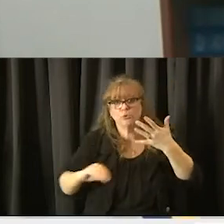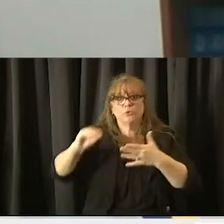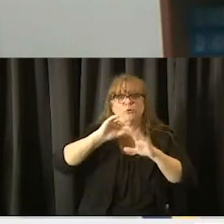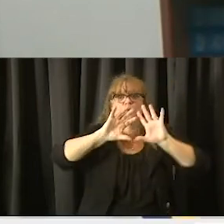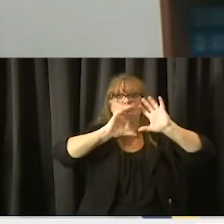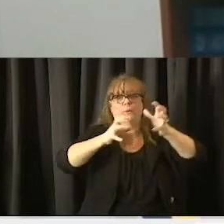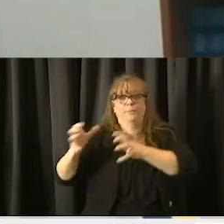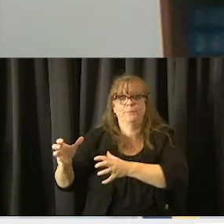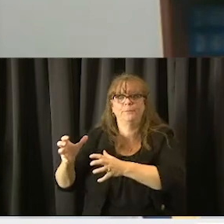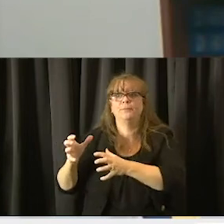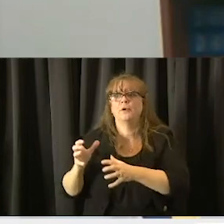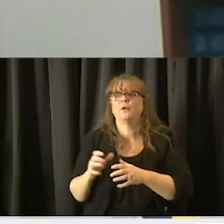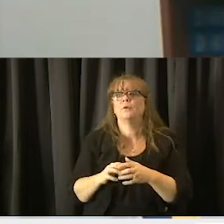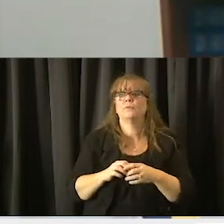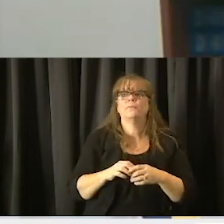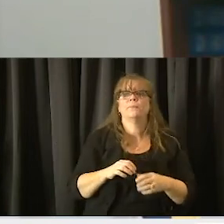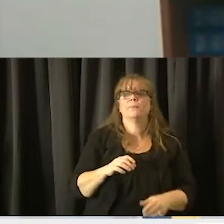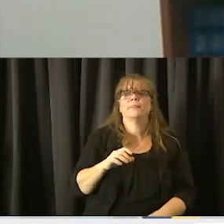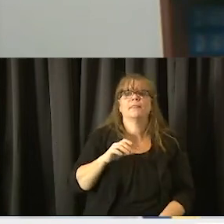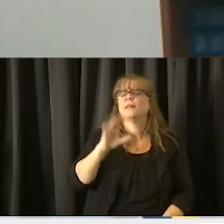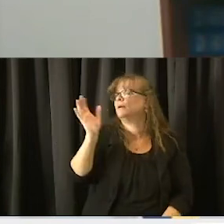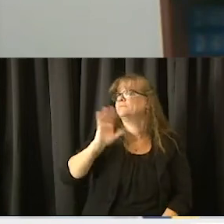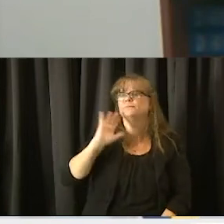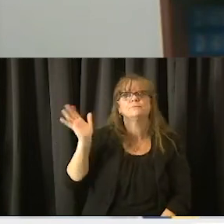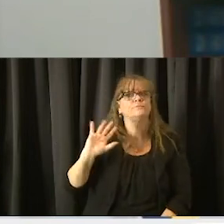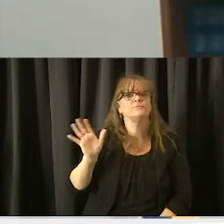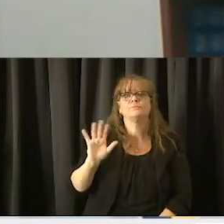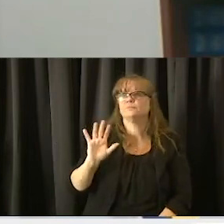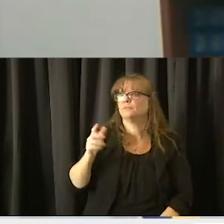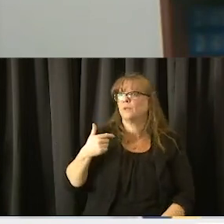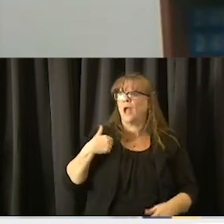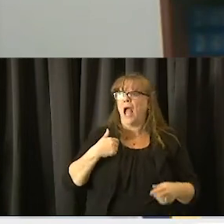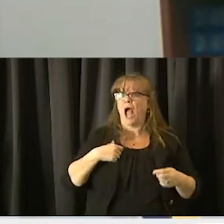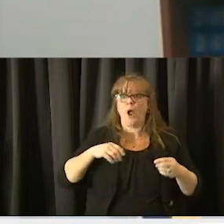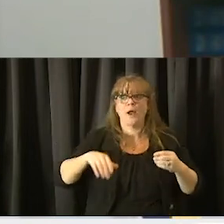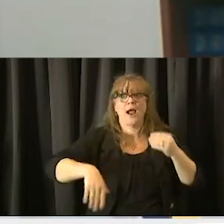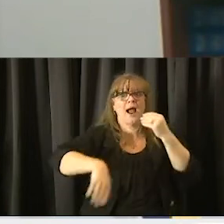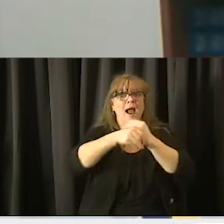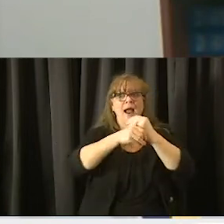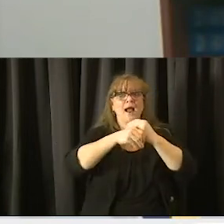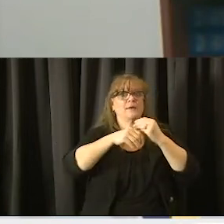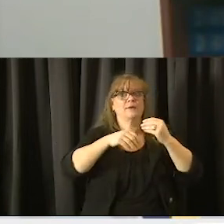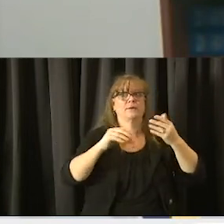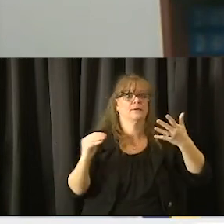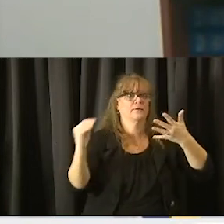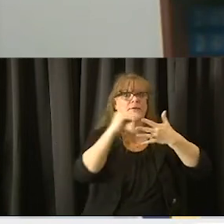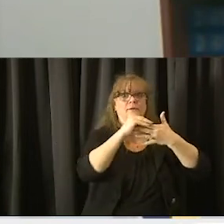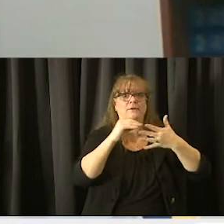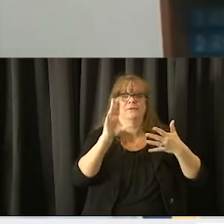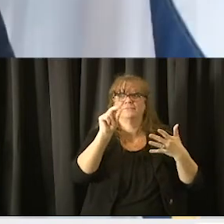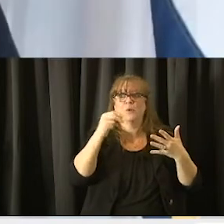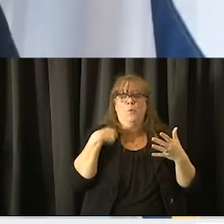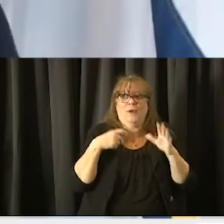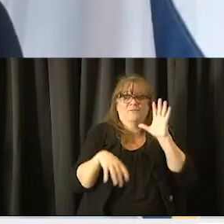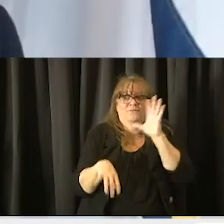is um you know driving that decision so no yeah the decision was actually uh announced today but